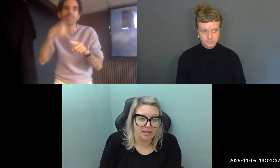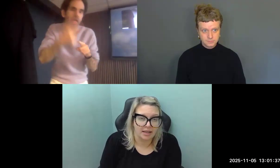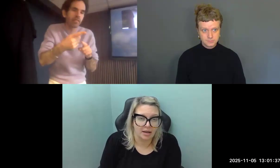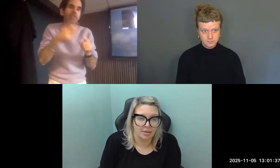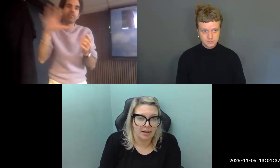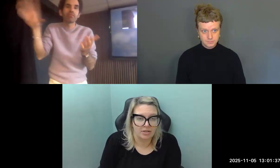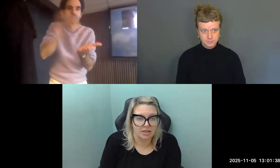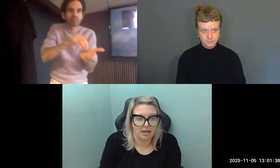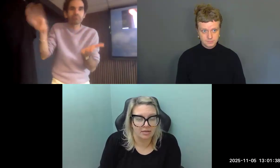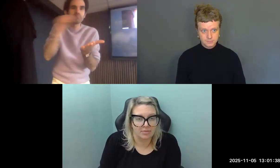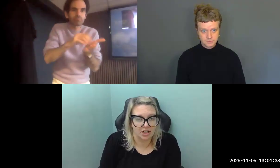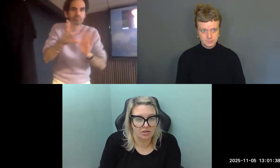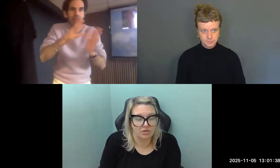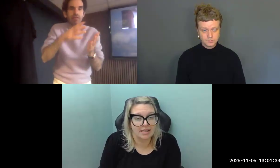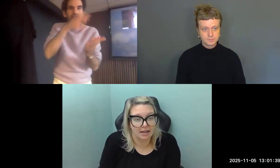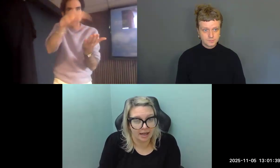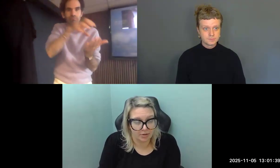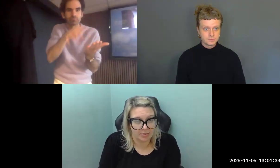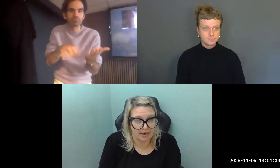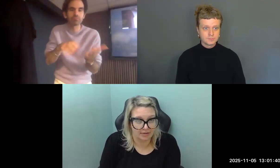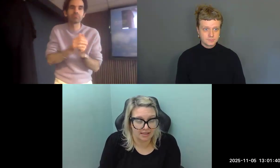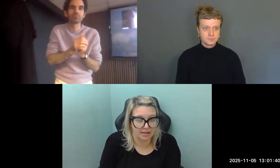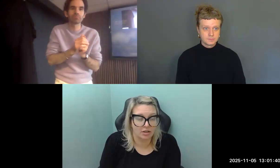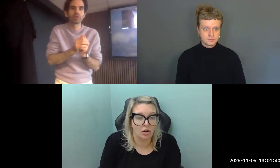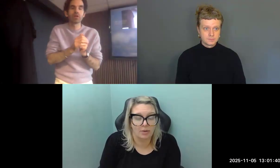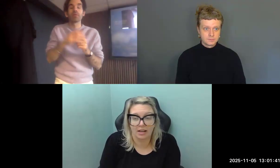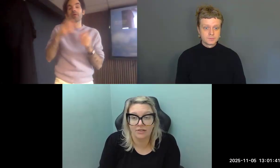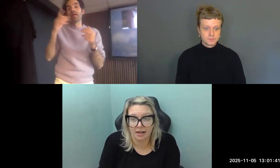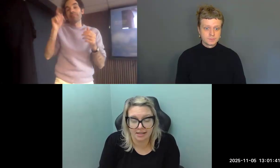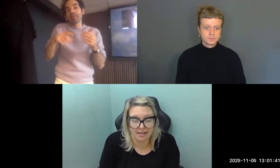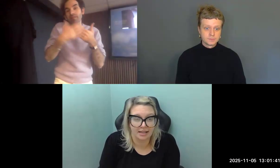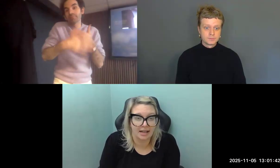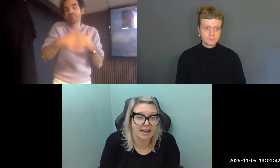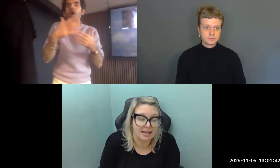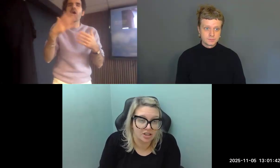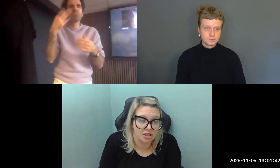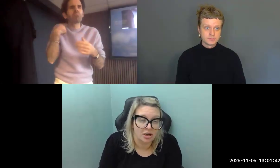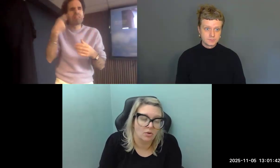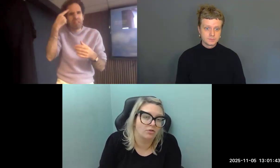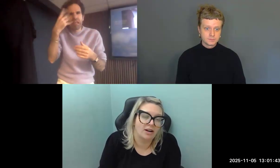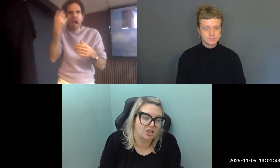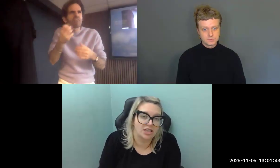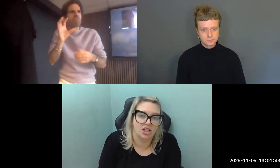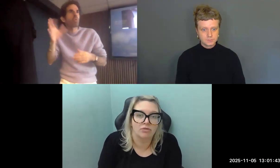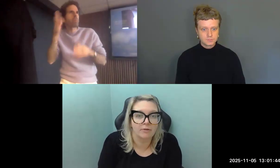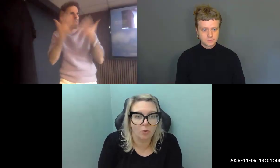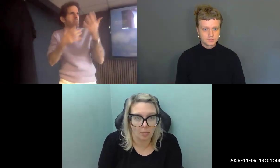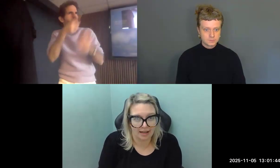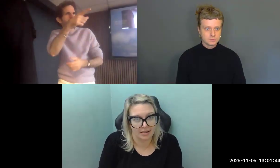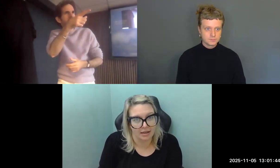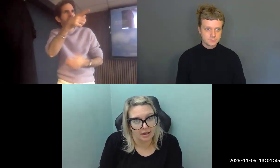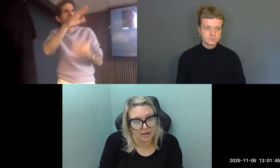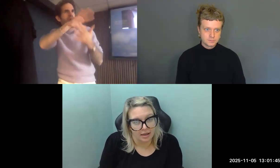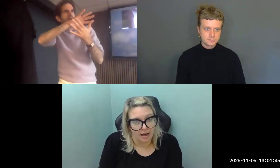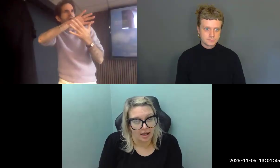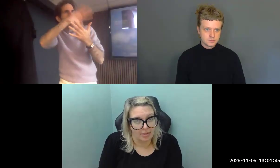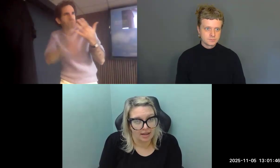thinking about dictionaries from a sign language perspective. It's the copying of signs in an English or French dictionary format.